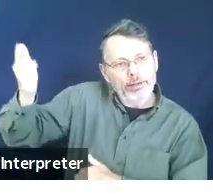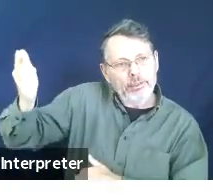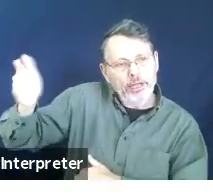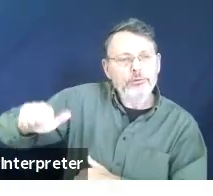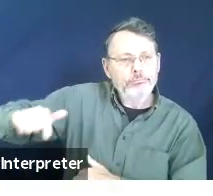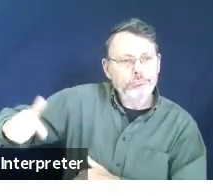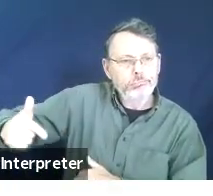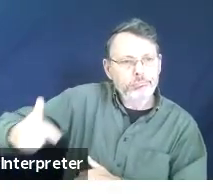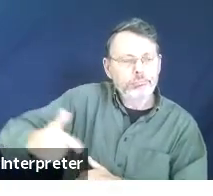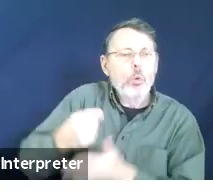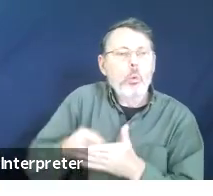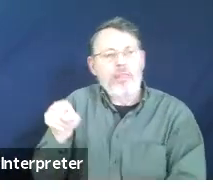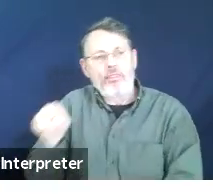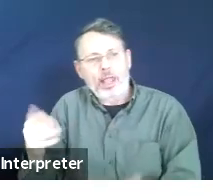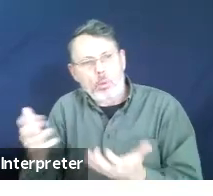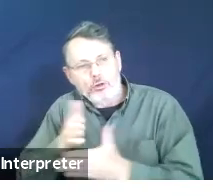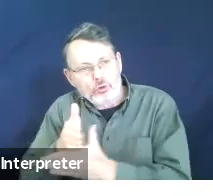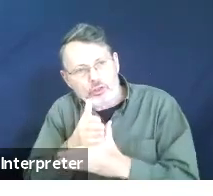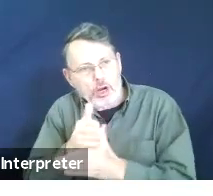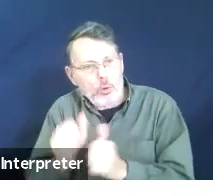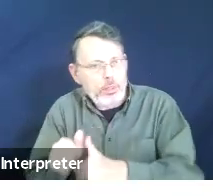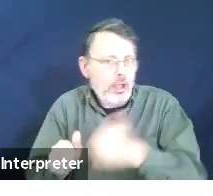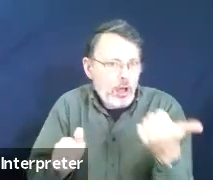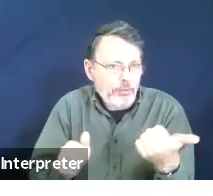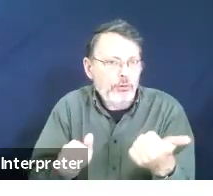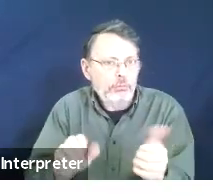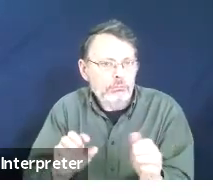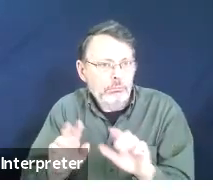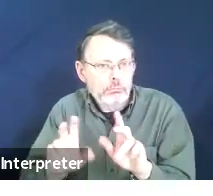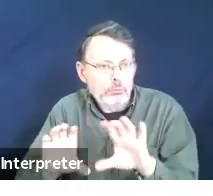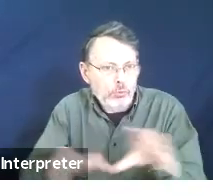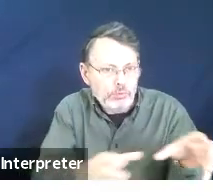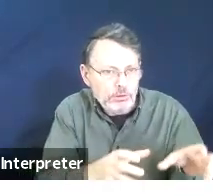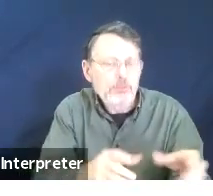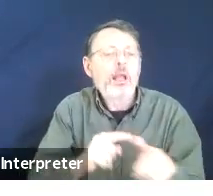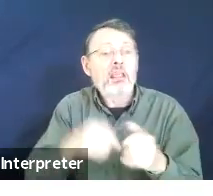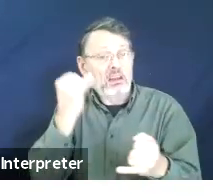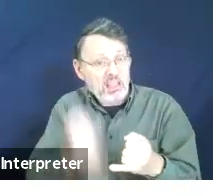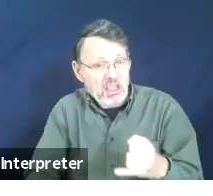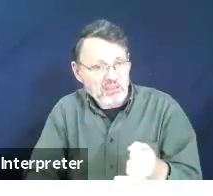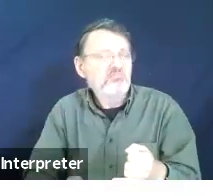of what we wanted to share with everyone, and then at the end we had time for Q&A. And we